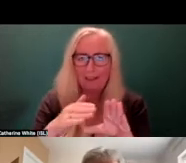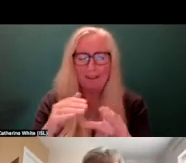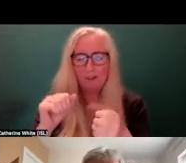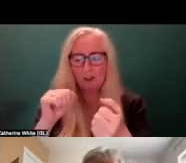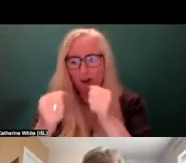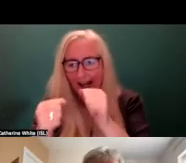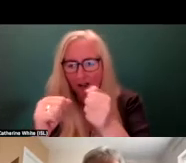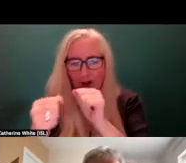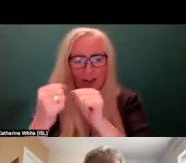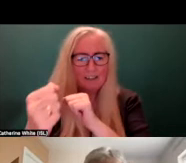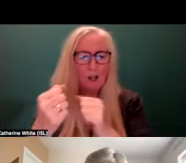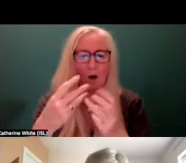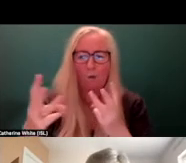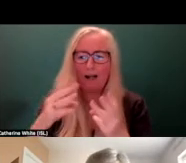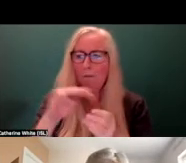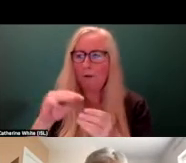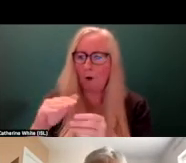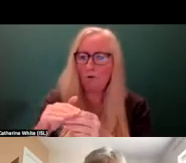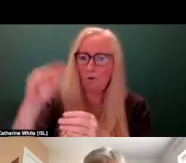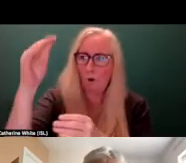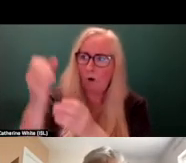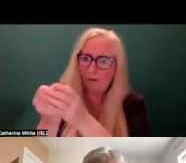with inevitable change and future growth.